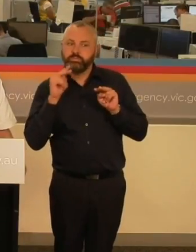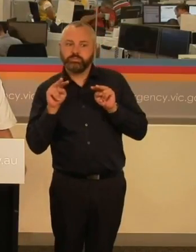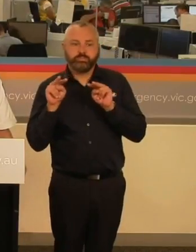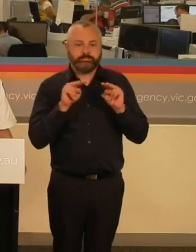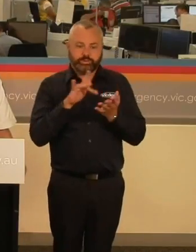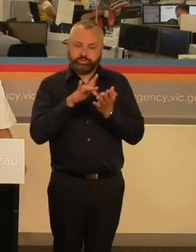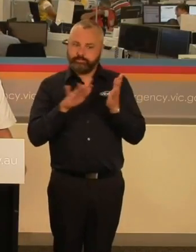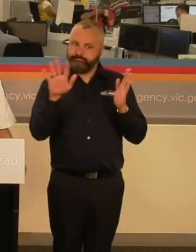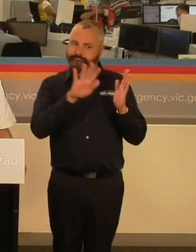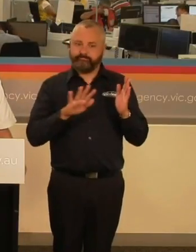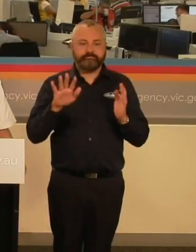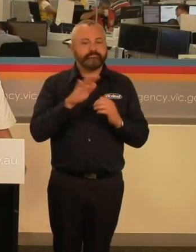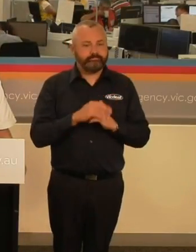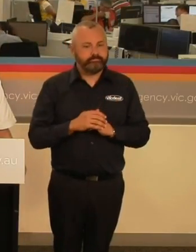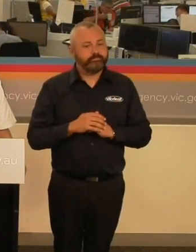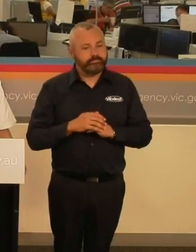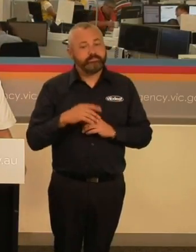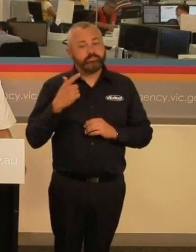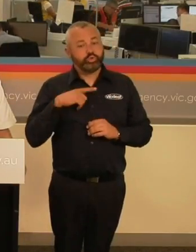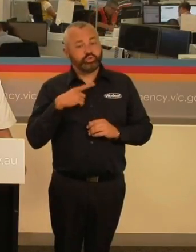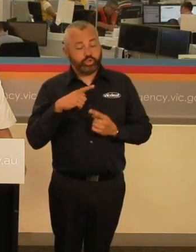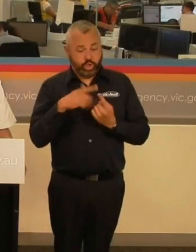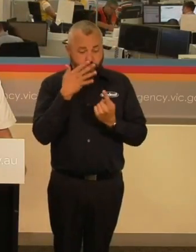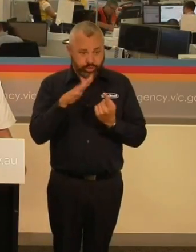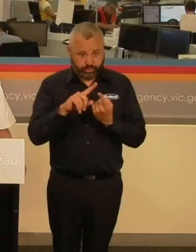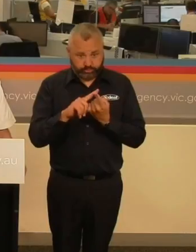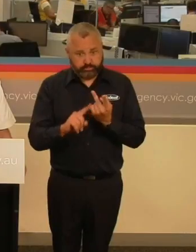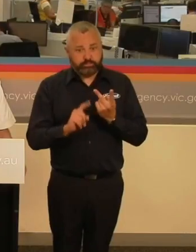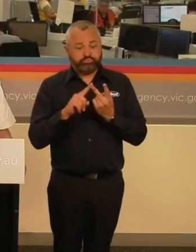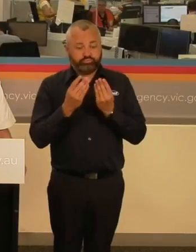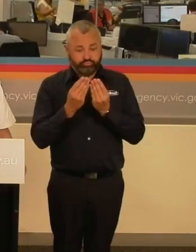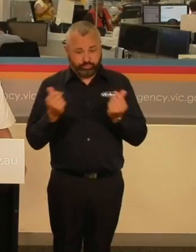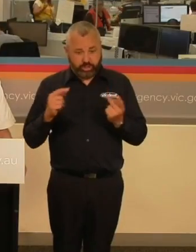we'll have the driest conditions will have the strongest winds during that